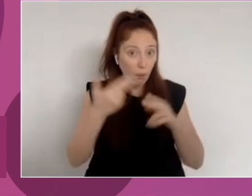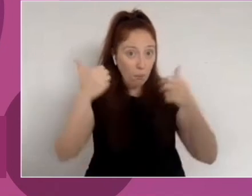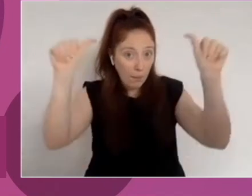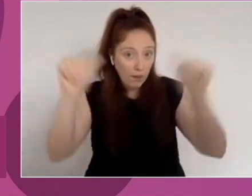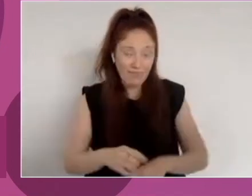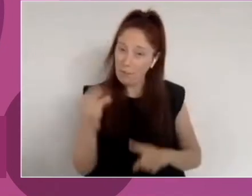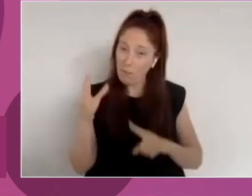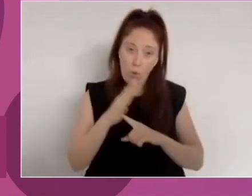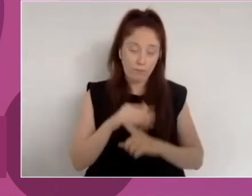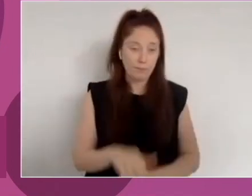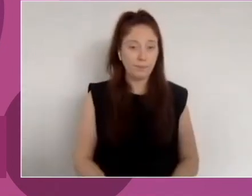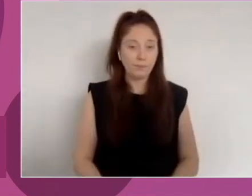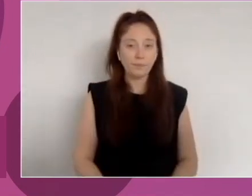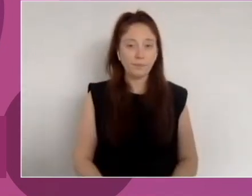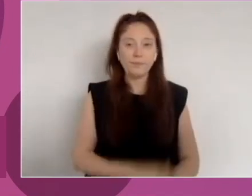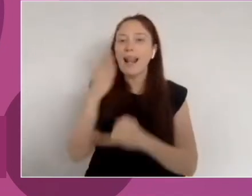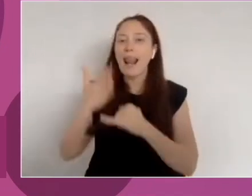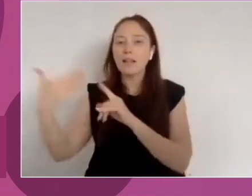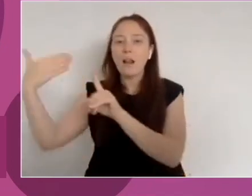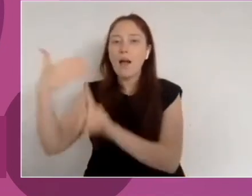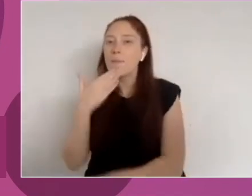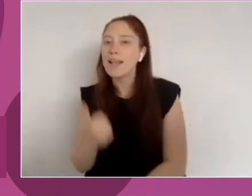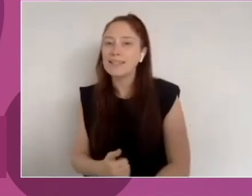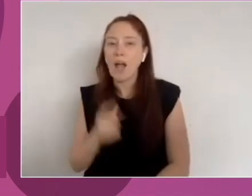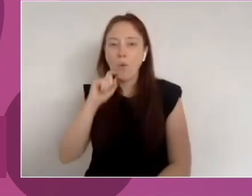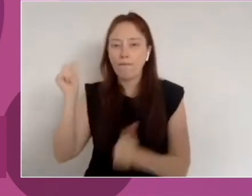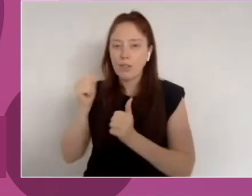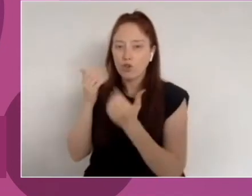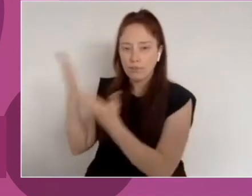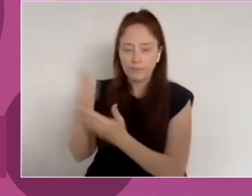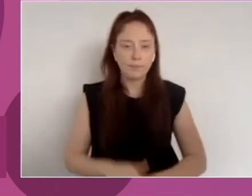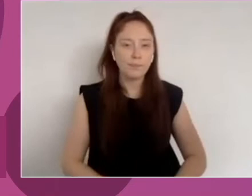if I can just have the last slide and I'll just finish on this. As we come through to that,